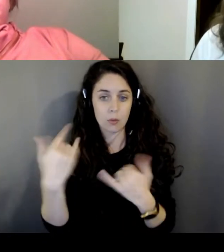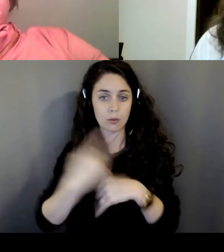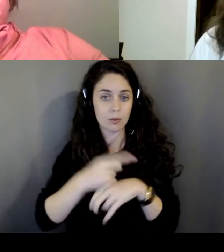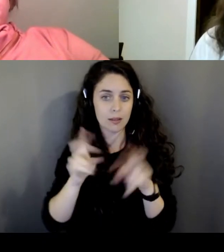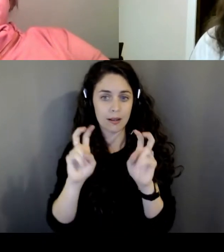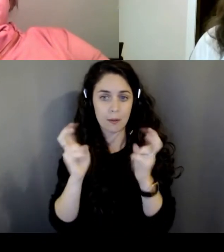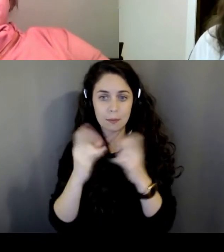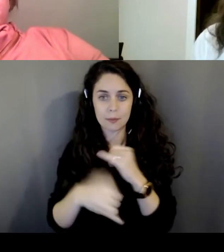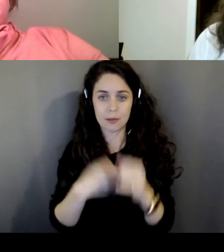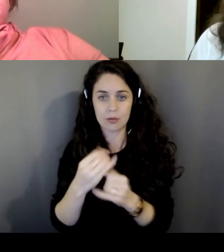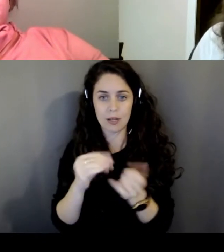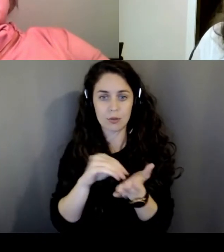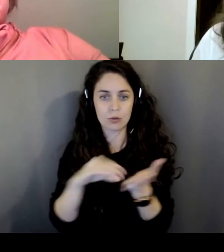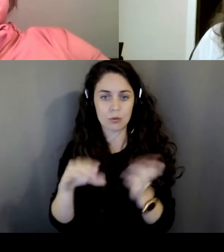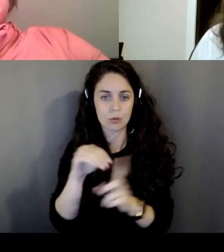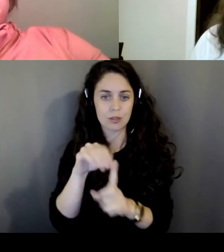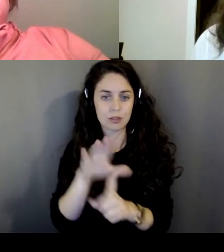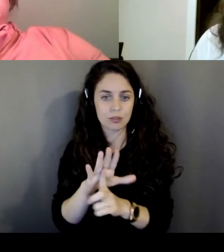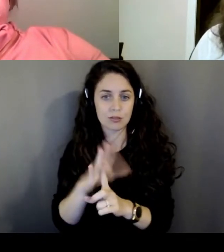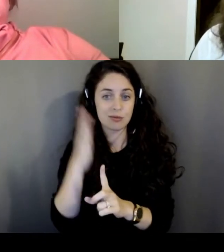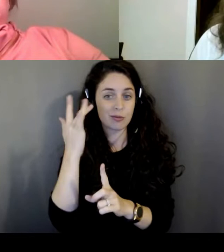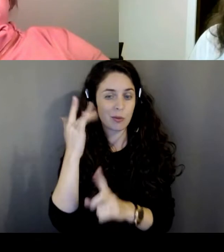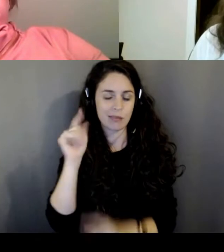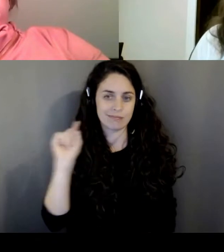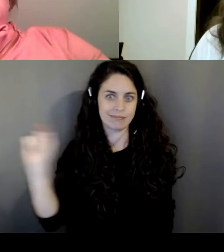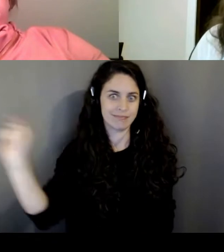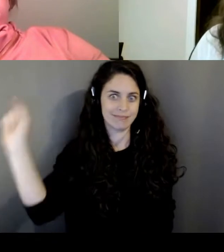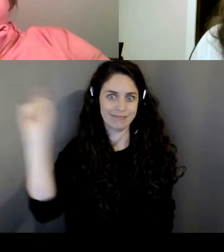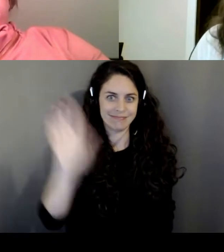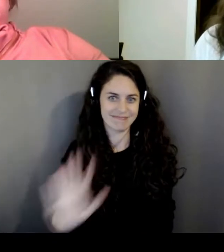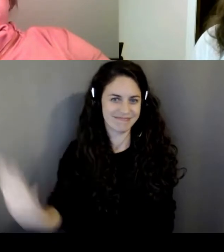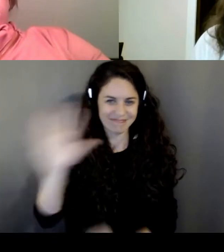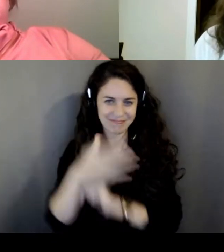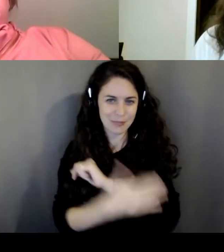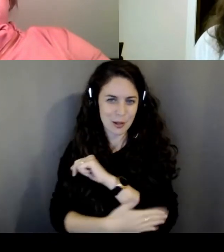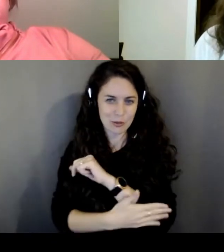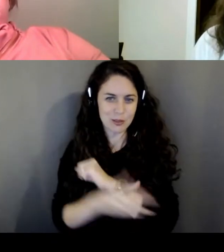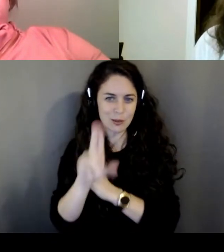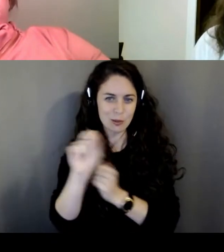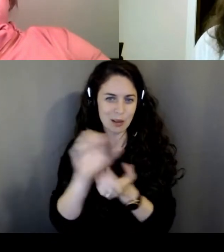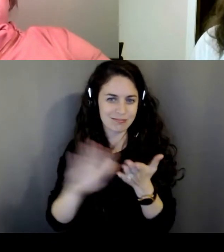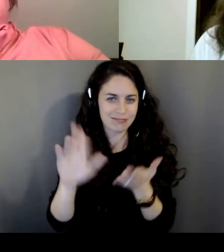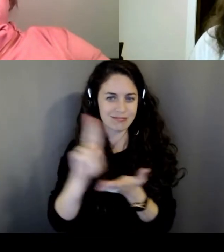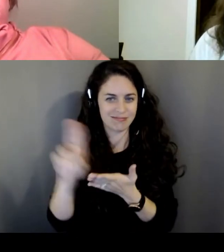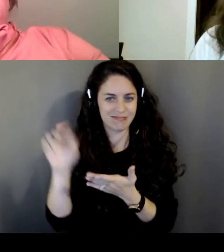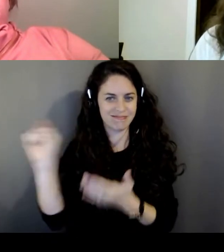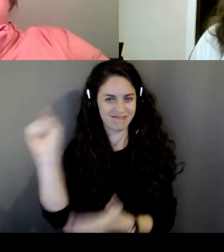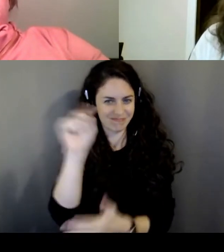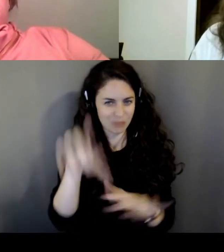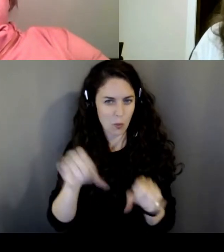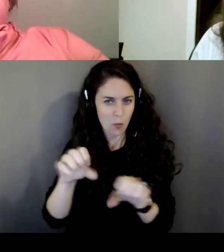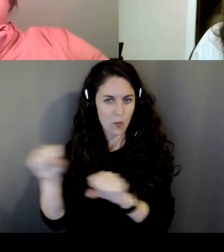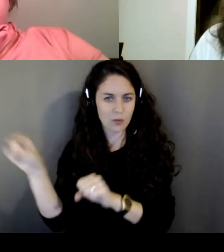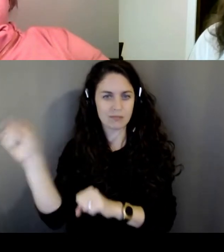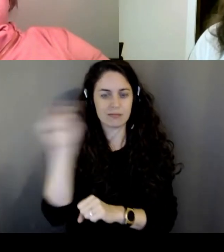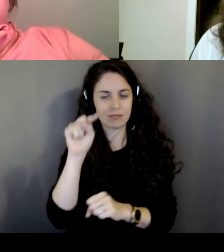they happen at US institutions all across the country as a way to introduce students to their